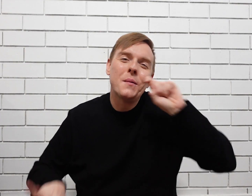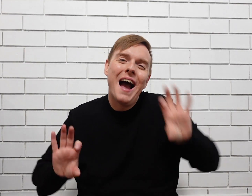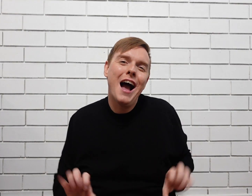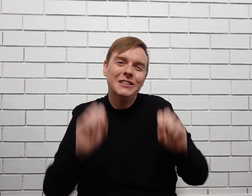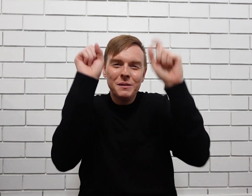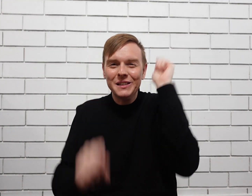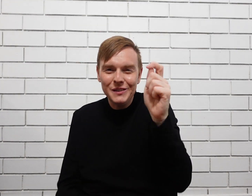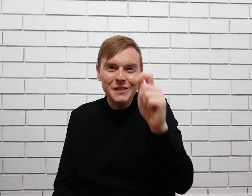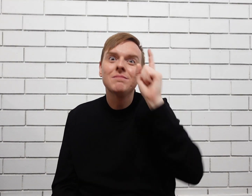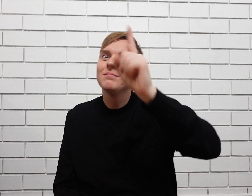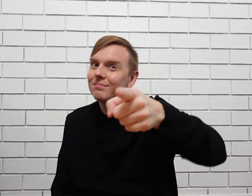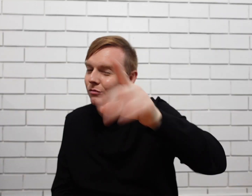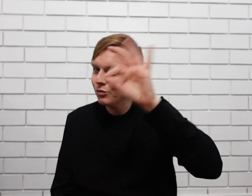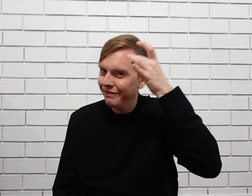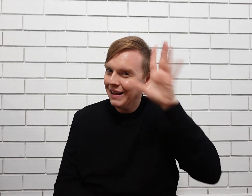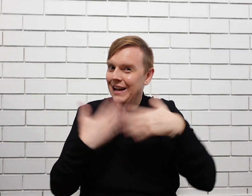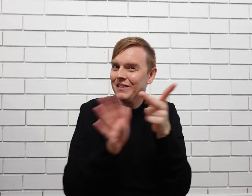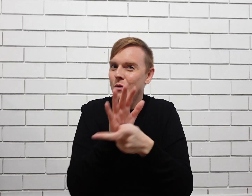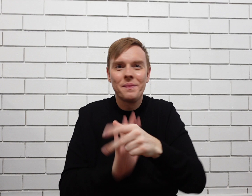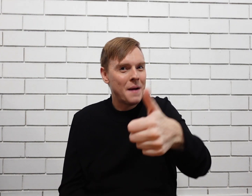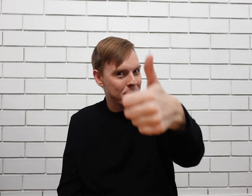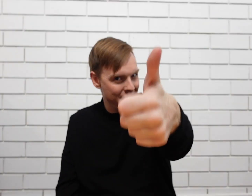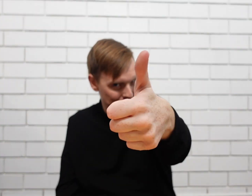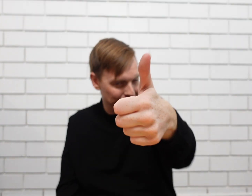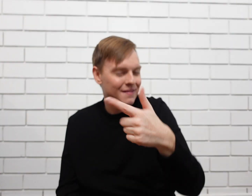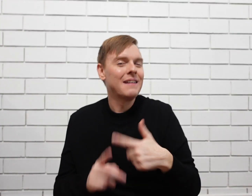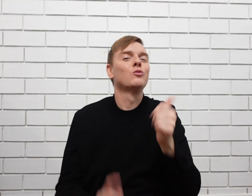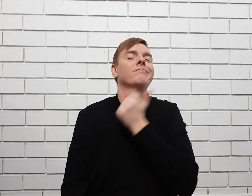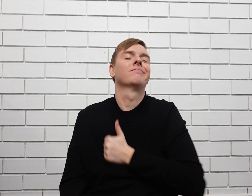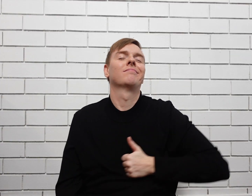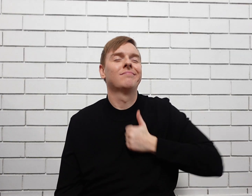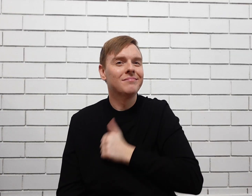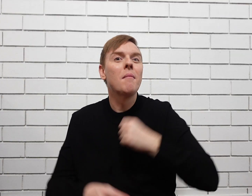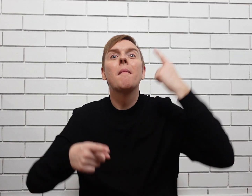I will catch up soon. Don't forget give this video a thumb up if you enjoy it.